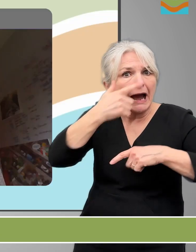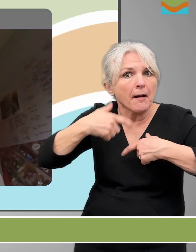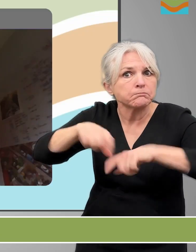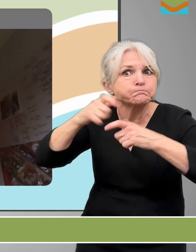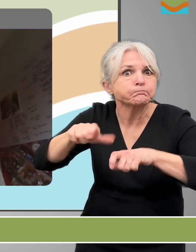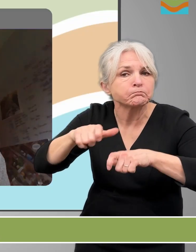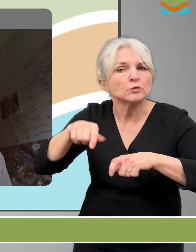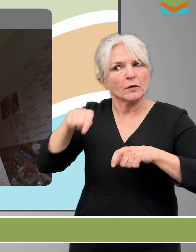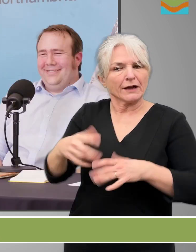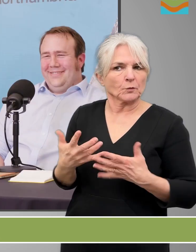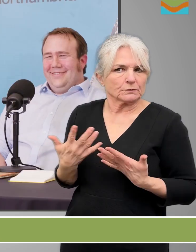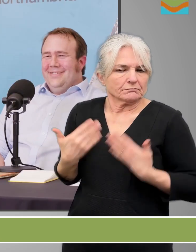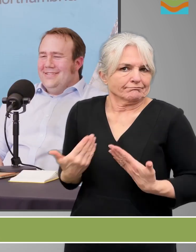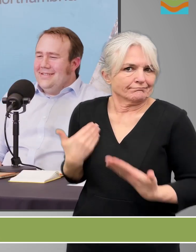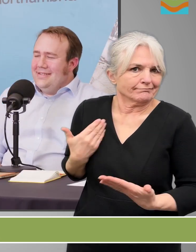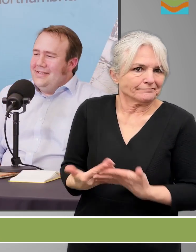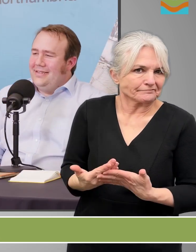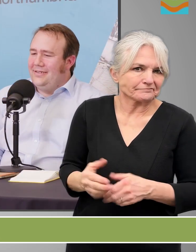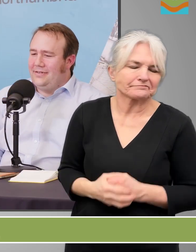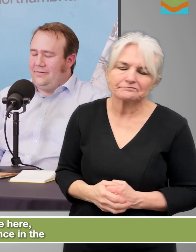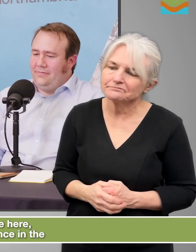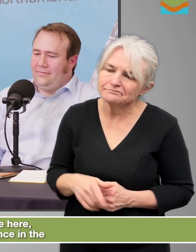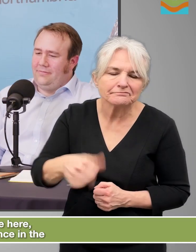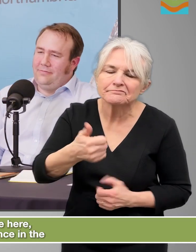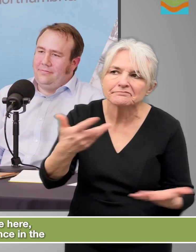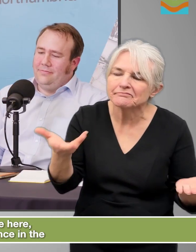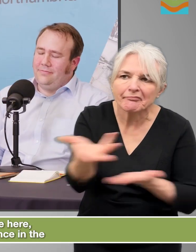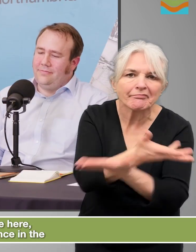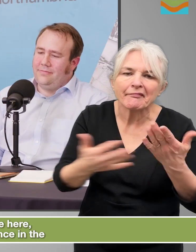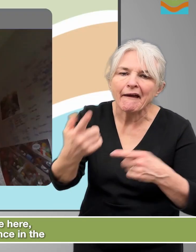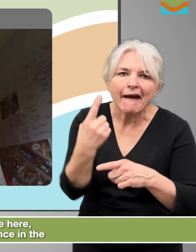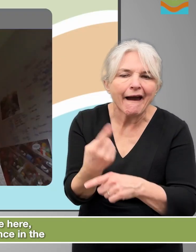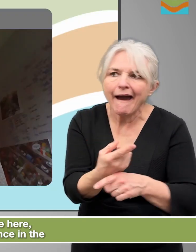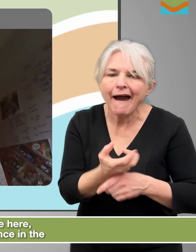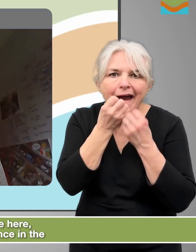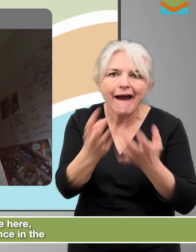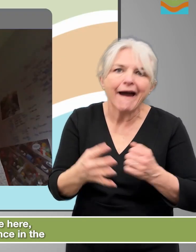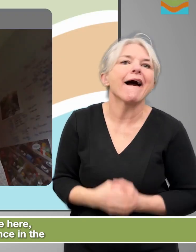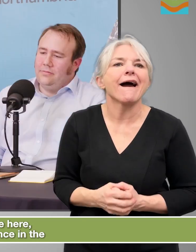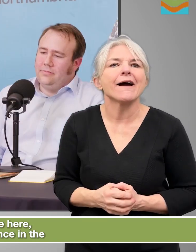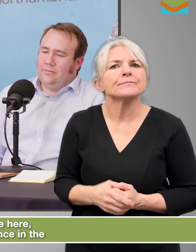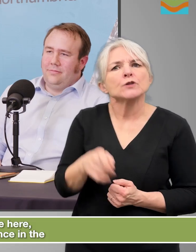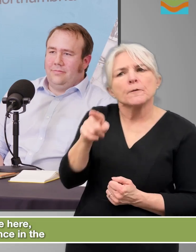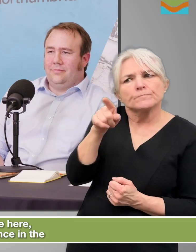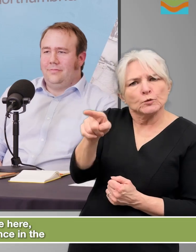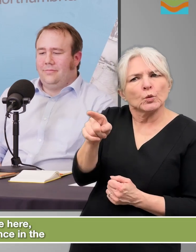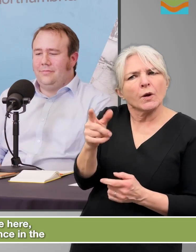Good conversation. Given your experience, and we're looking to the future here given your considerable experience in the